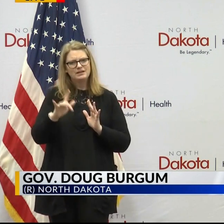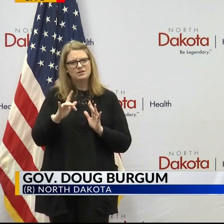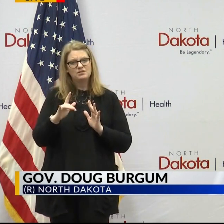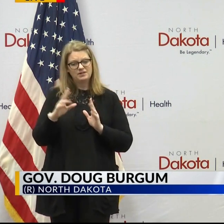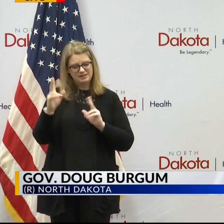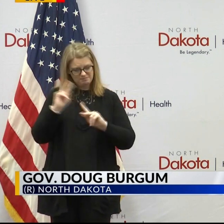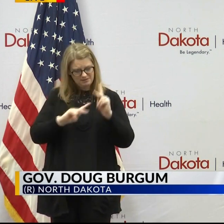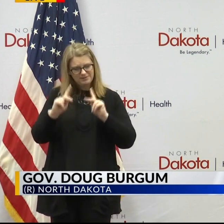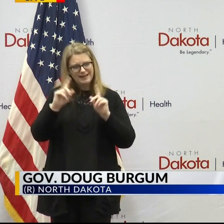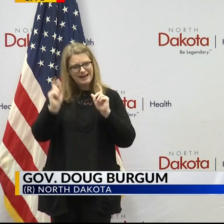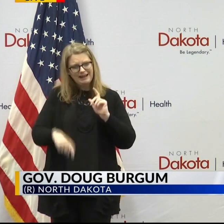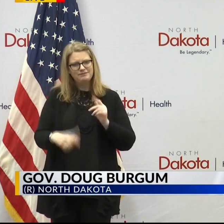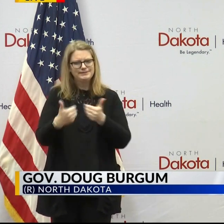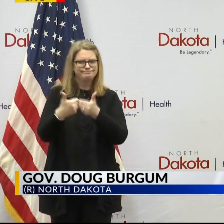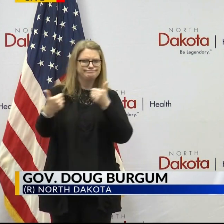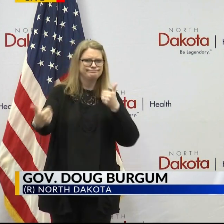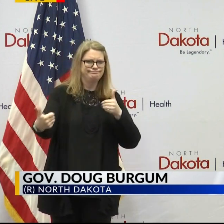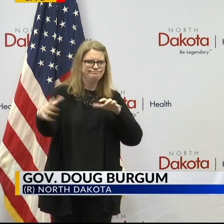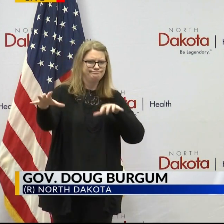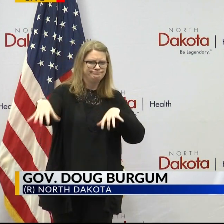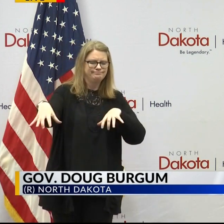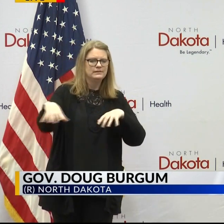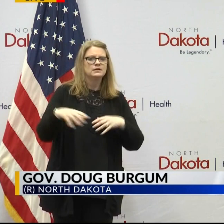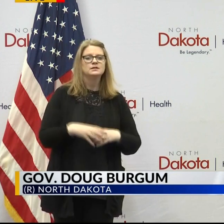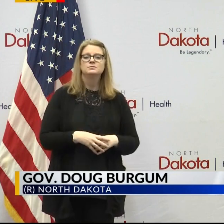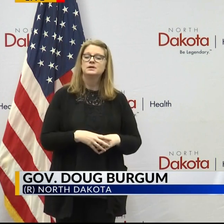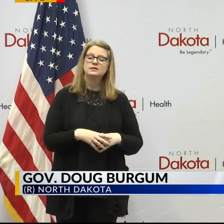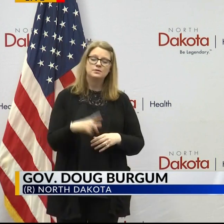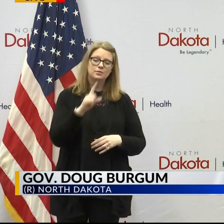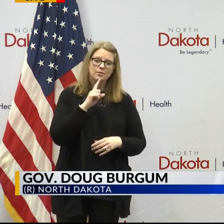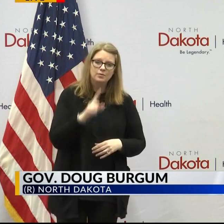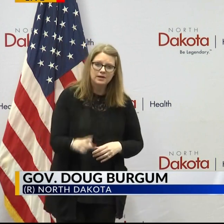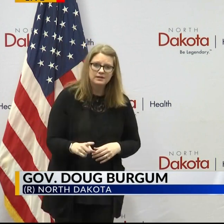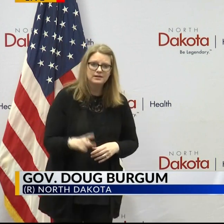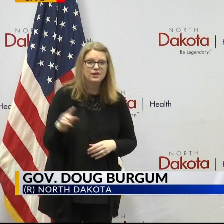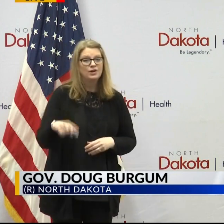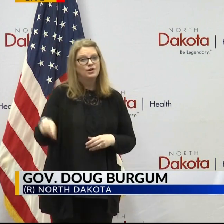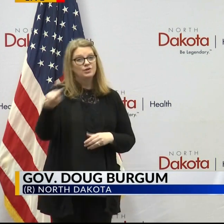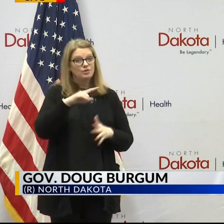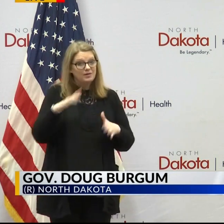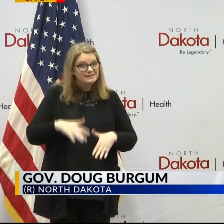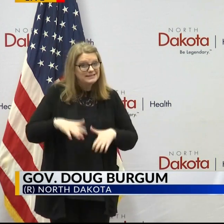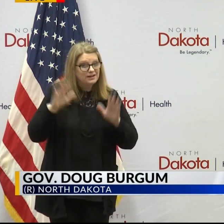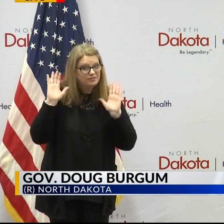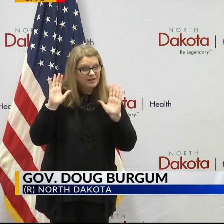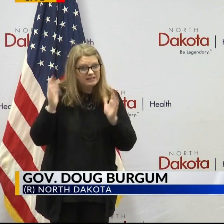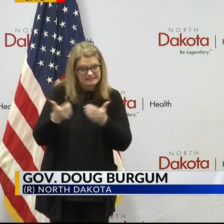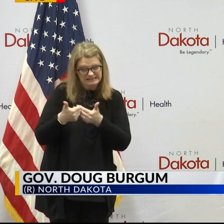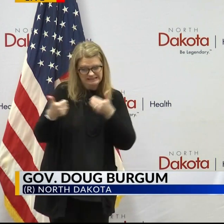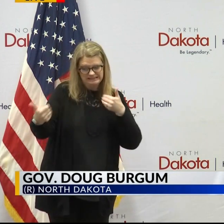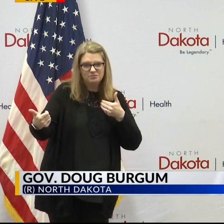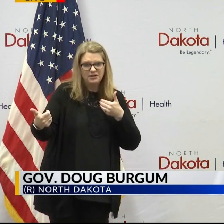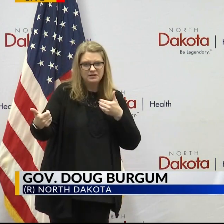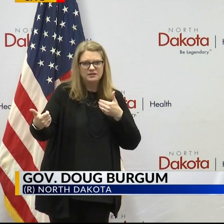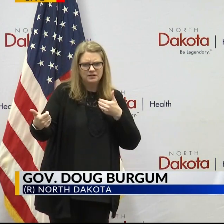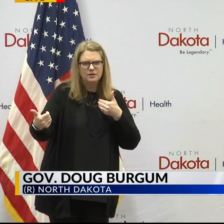BECAUSE THIS IS A DEEP TIME OF CONNECTION, SO, AGAIN, OUR EMPATHY GOES OUT TO THOSE FAMILIES PHYSICALLY SEPARATED